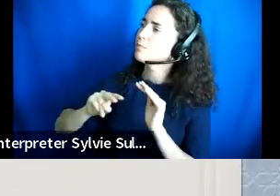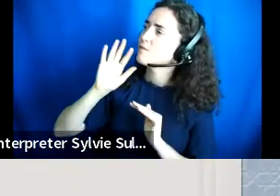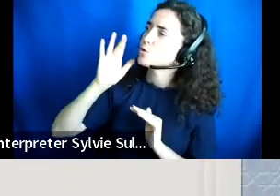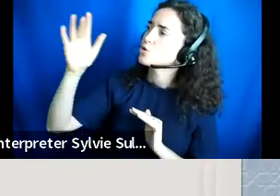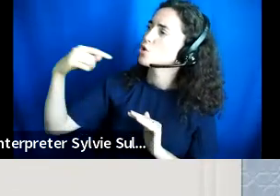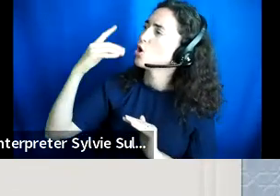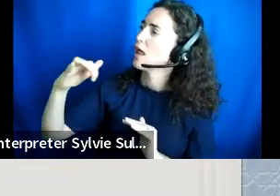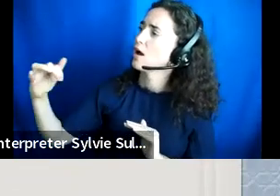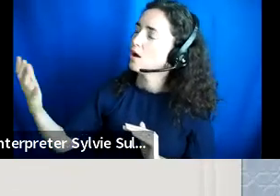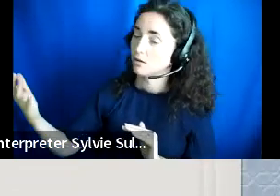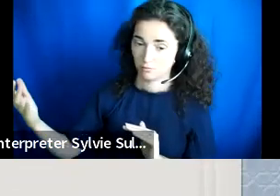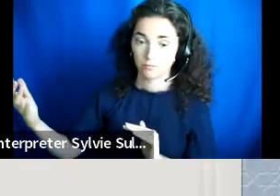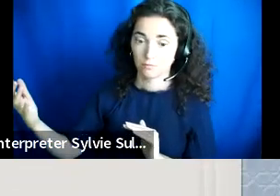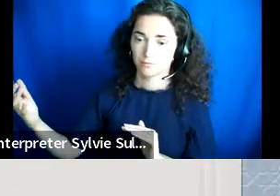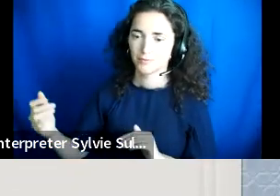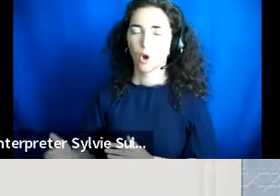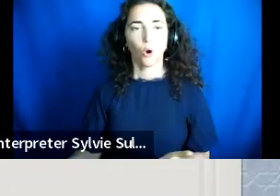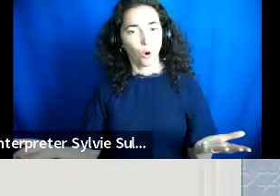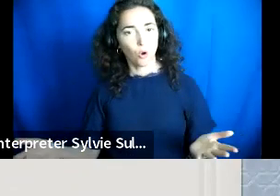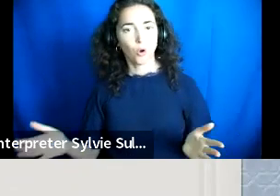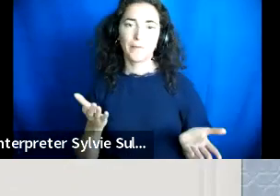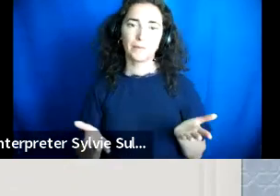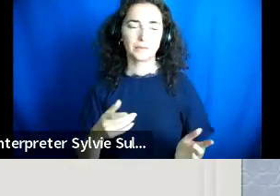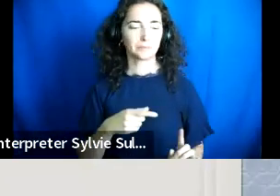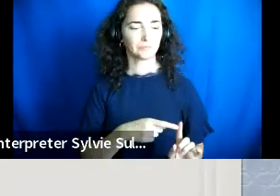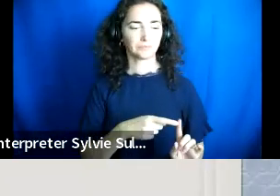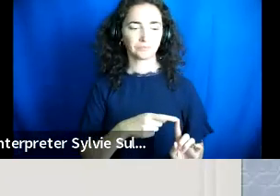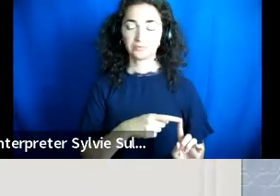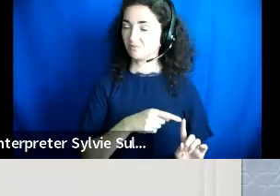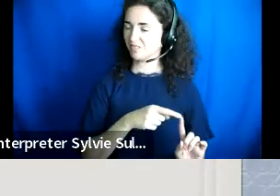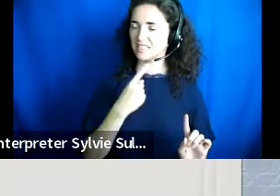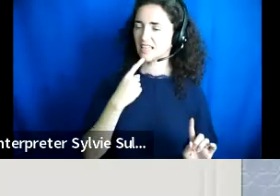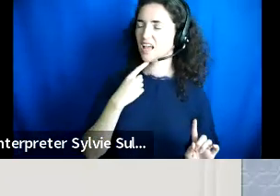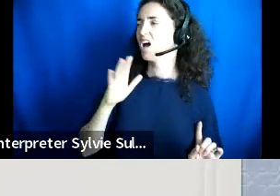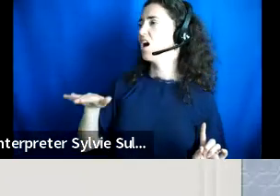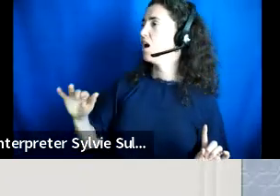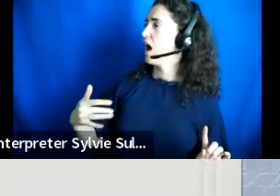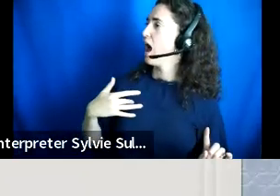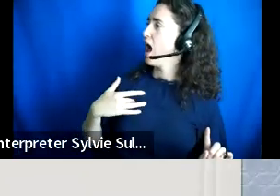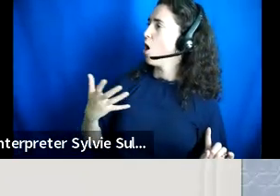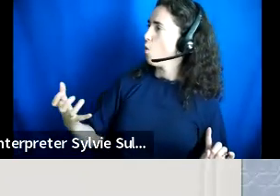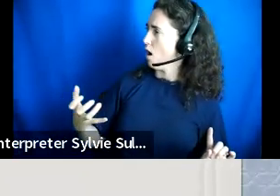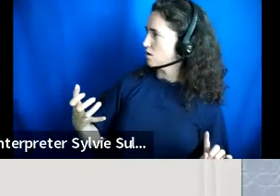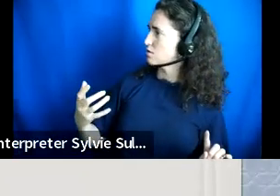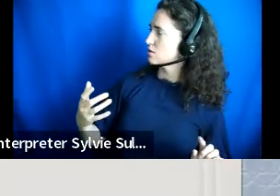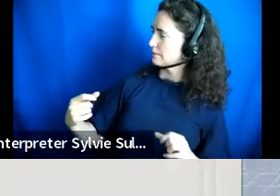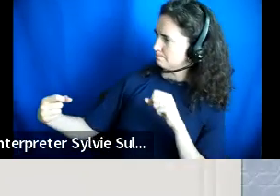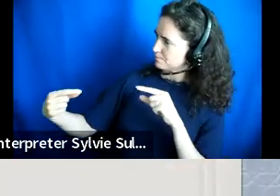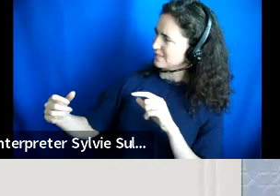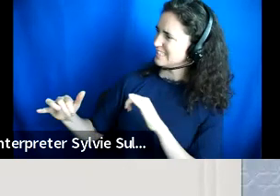It may be that the parent would like to speak to somebody who has their exact same situation.